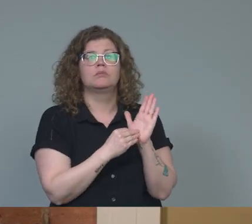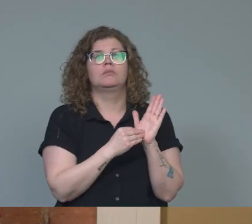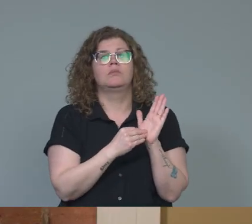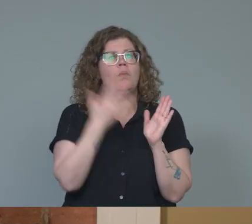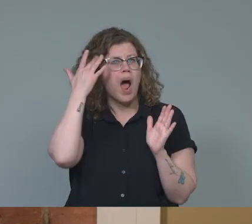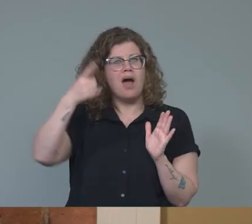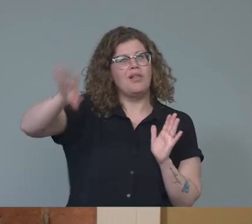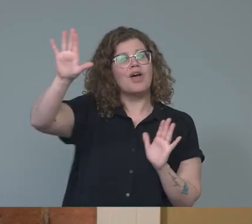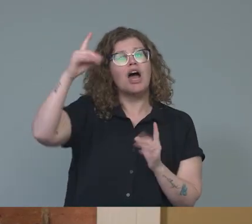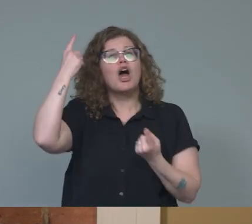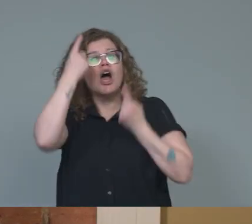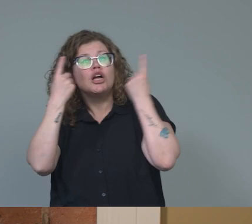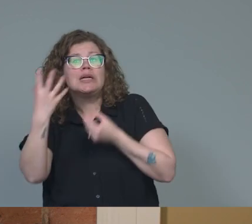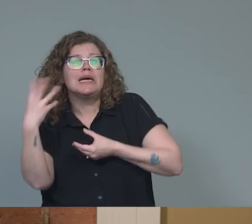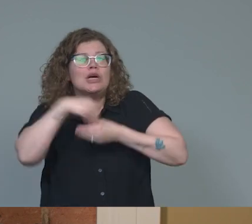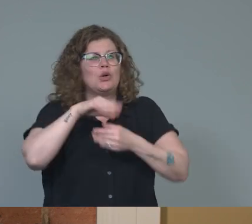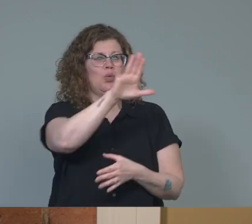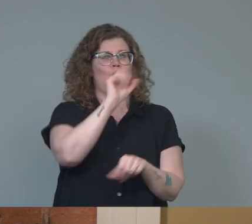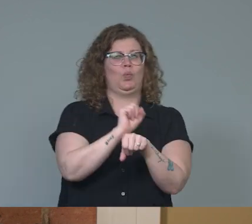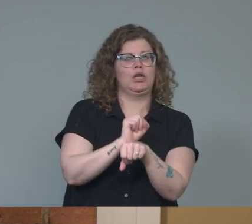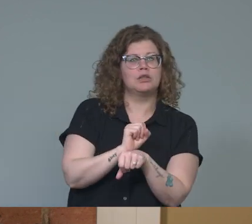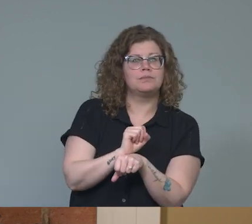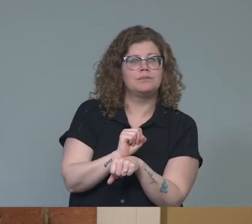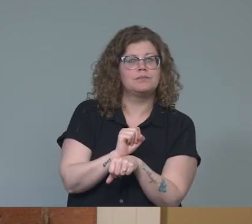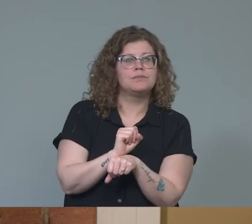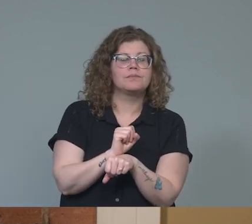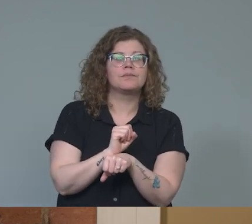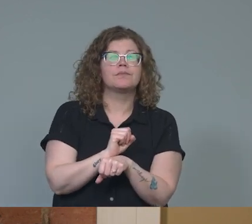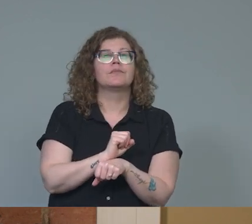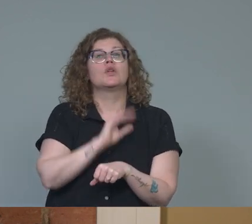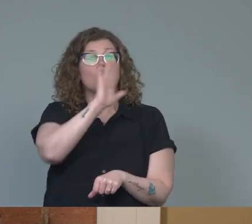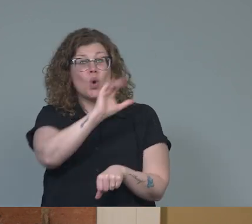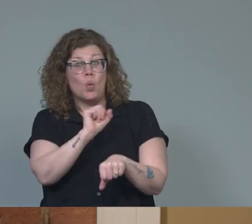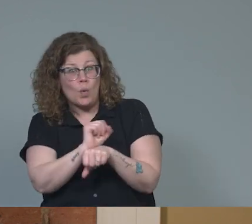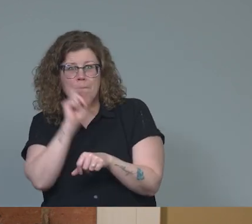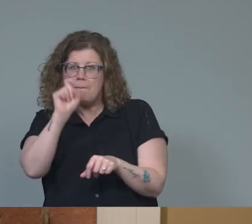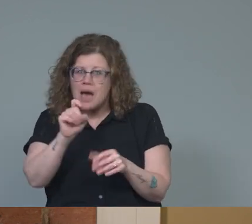and have some feedback for you. Again, it is an arduous process that's intended to ensure